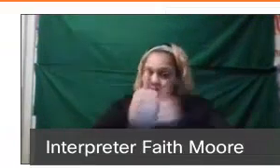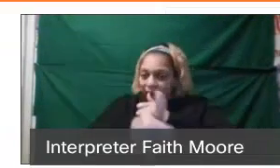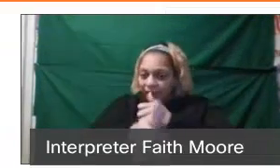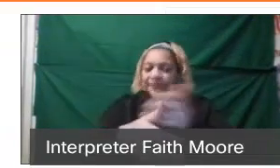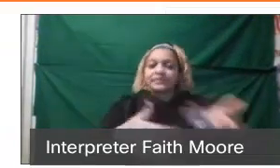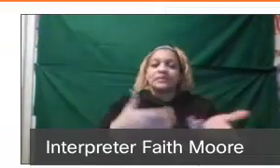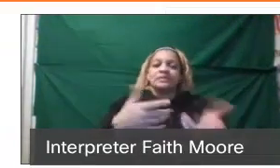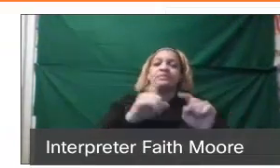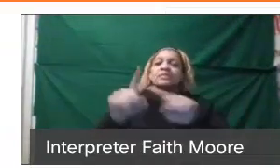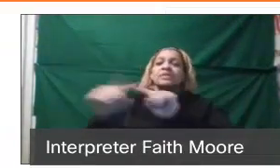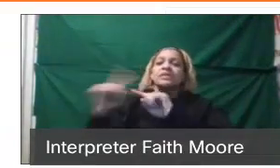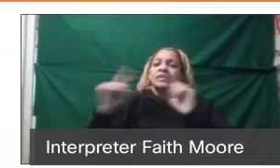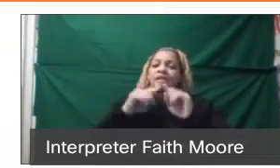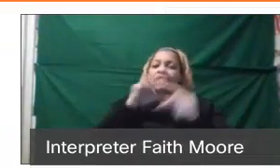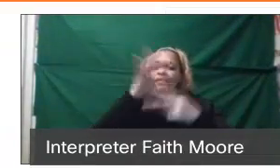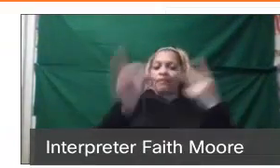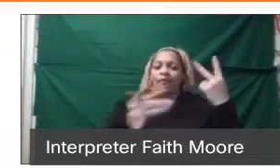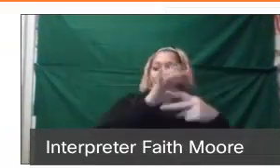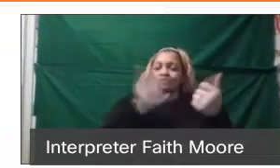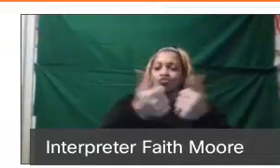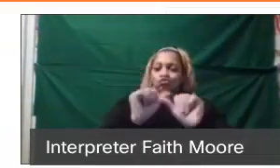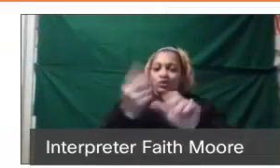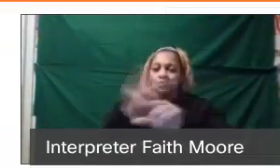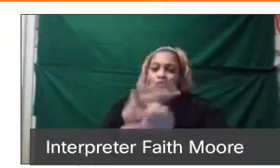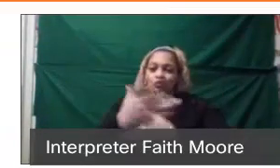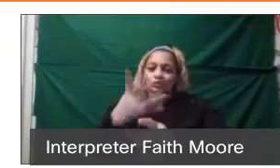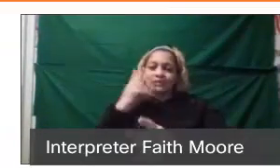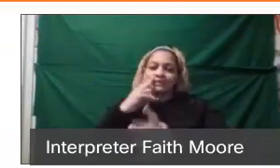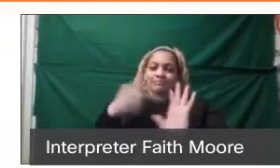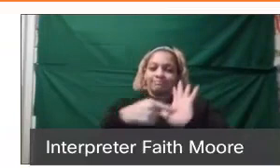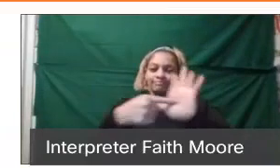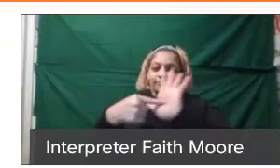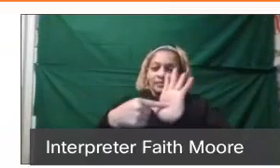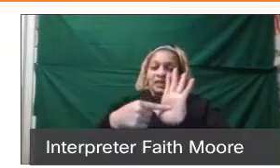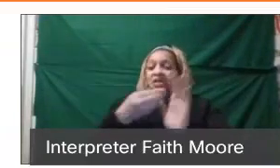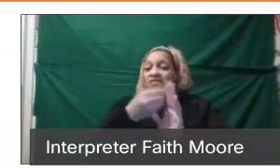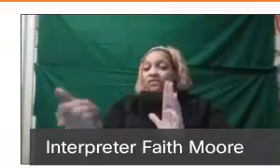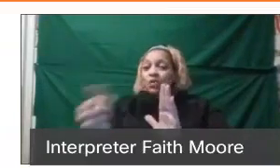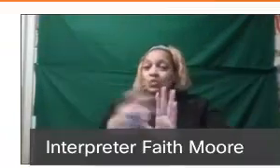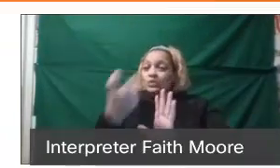And then if some of these blind. Blind spots for, we have say, a building corner.